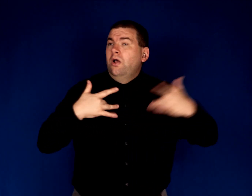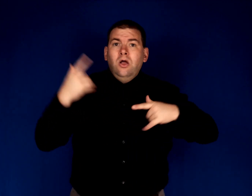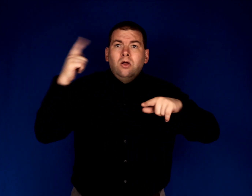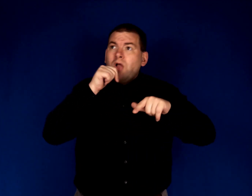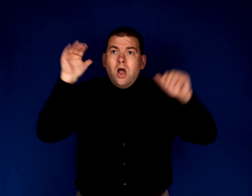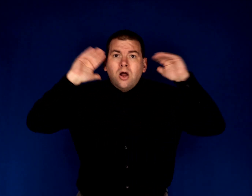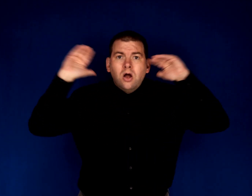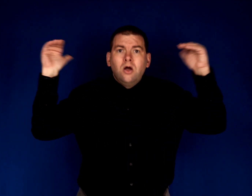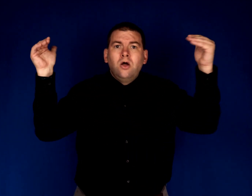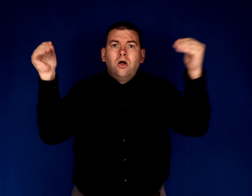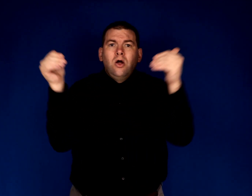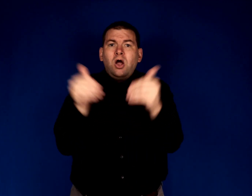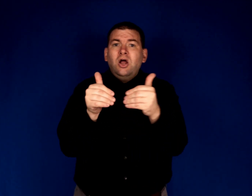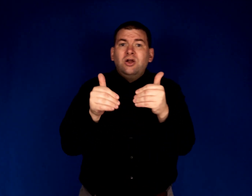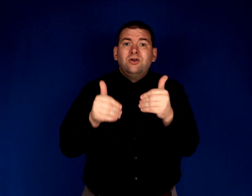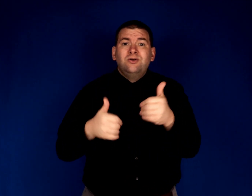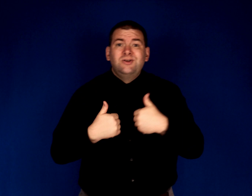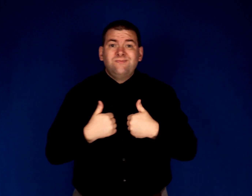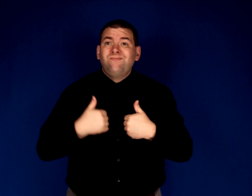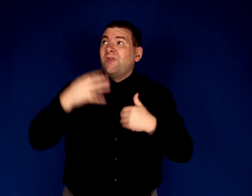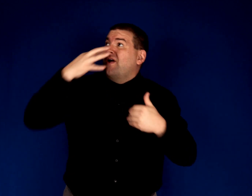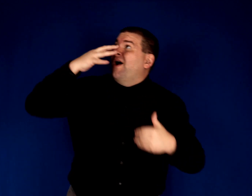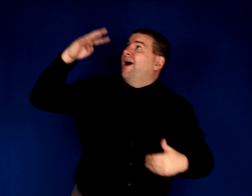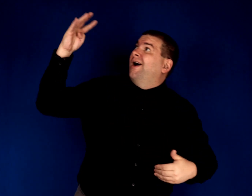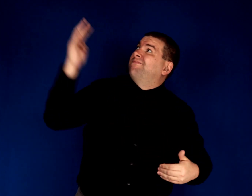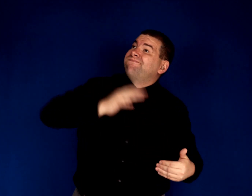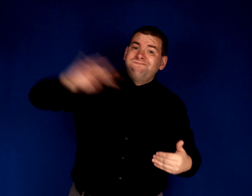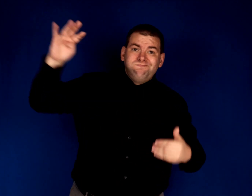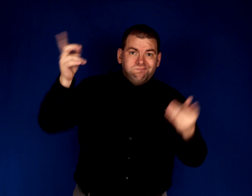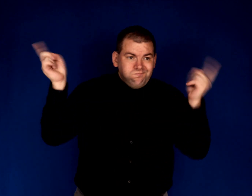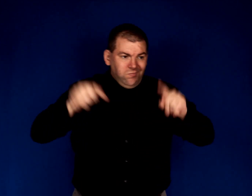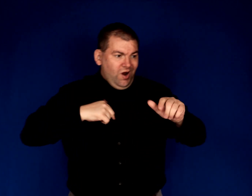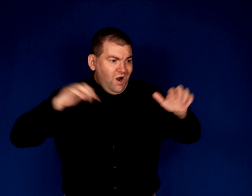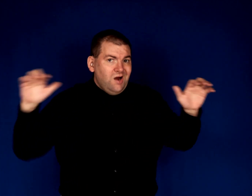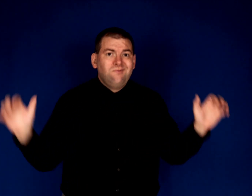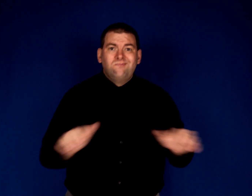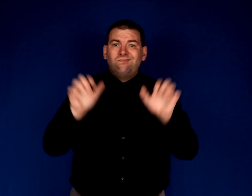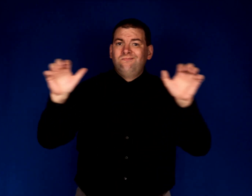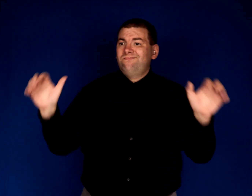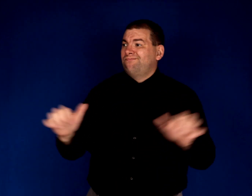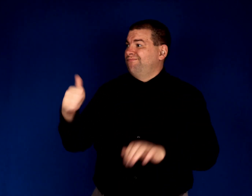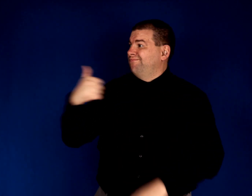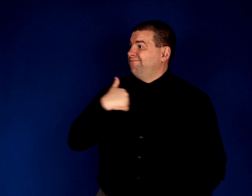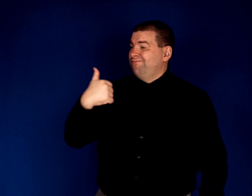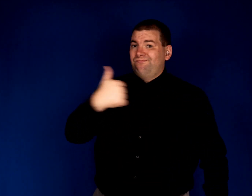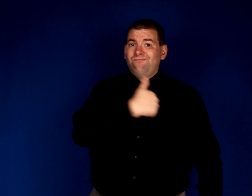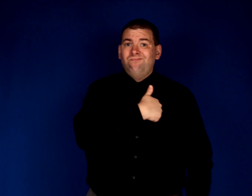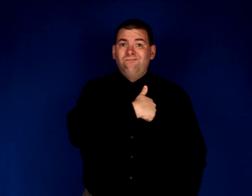Not considering forsaking me When on my own I could not